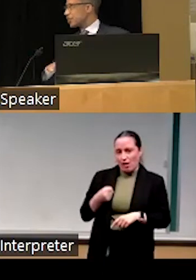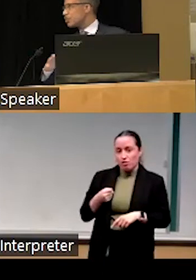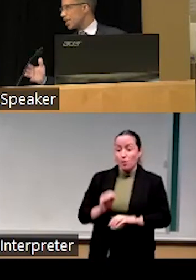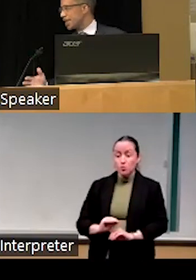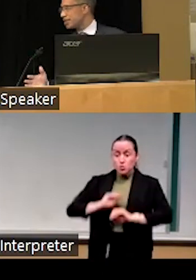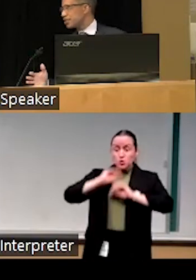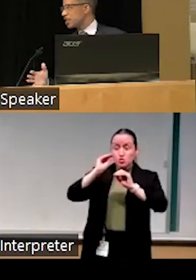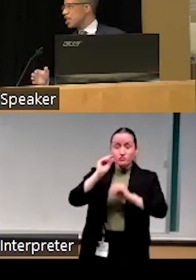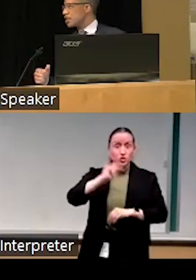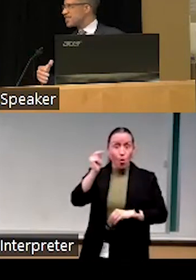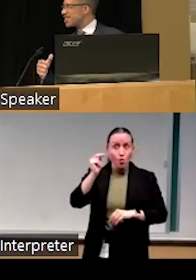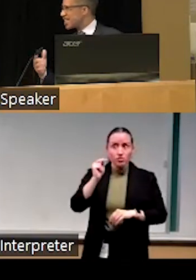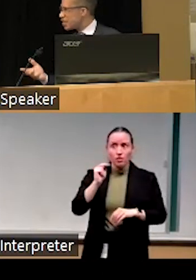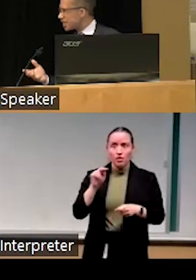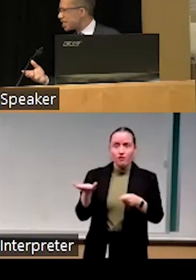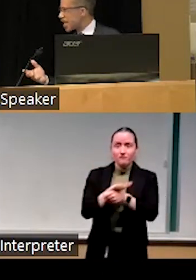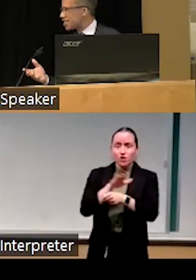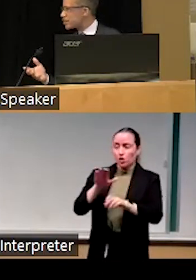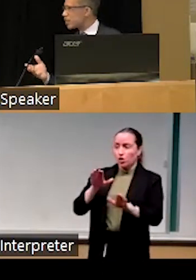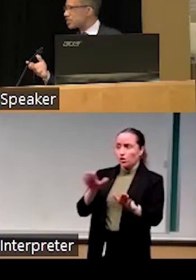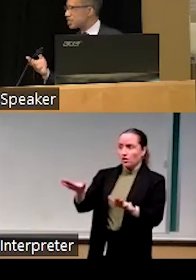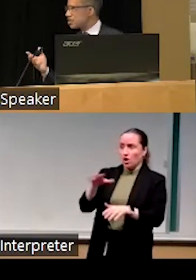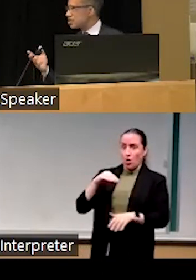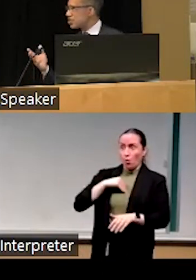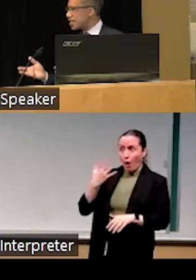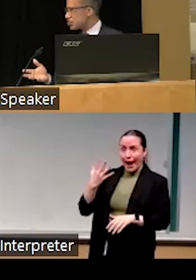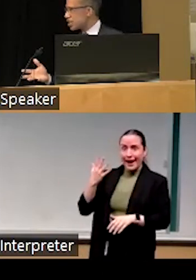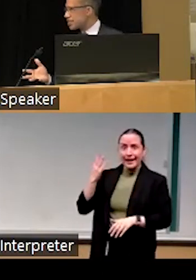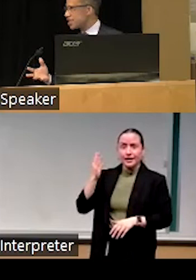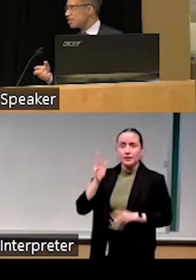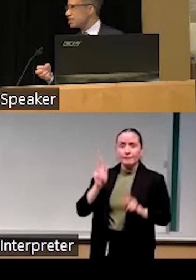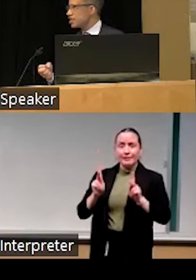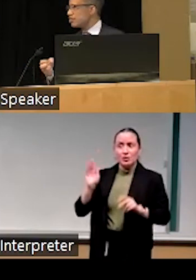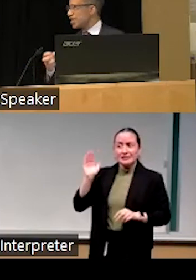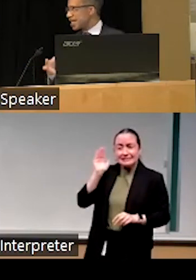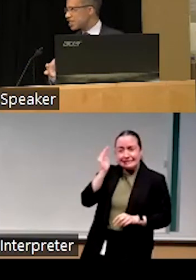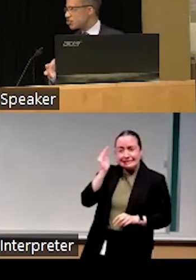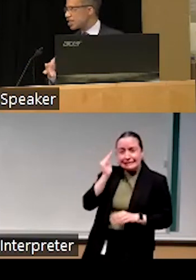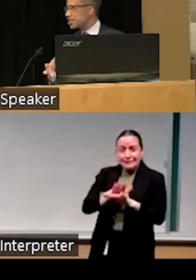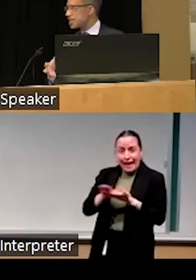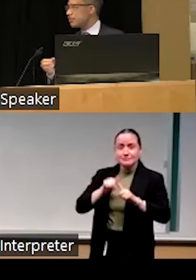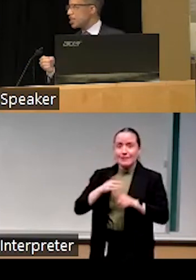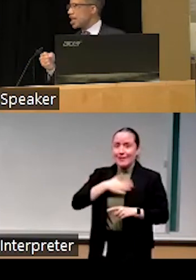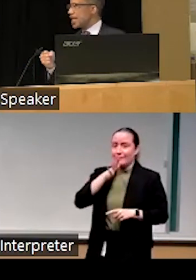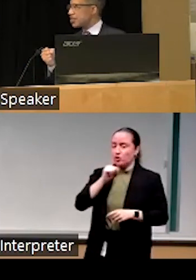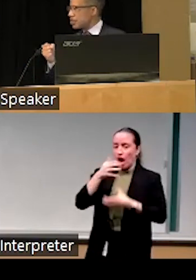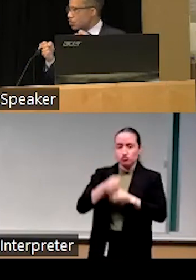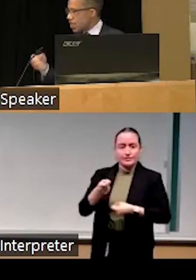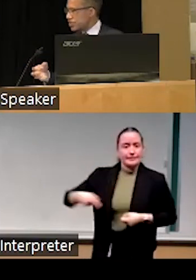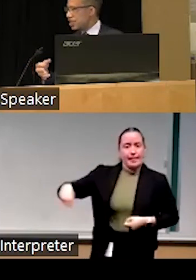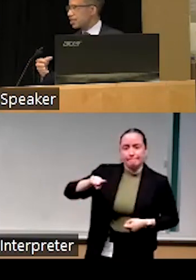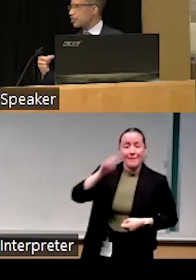white seemingly nice but she she didn't trust it my dad didn't trust it and so they're questioning